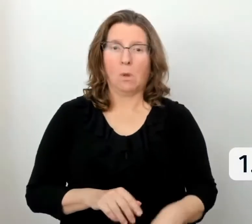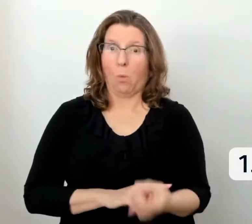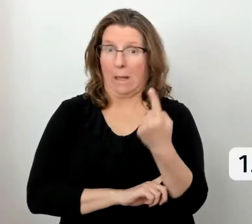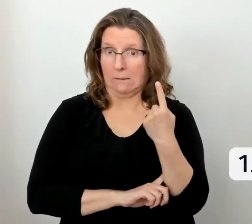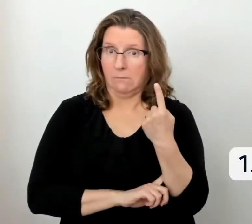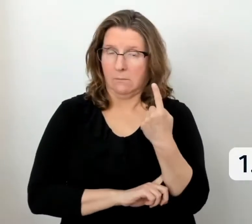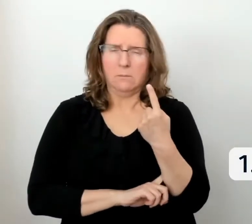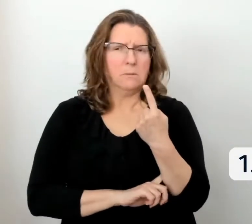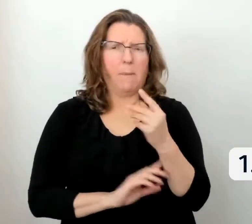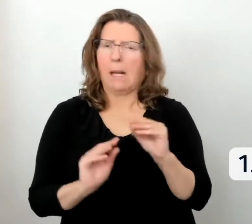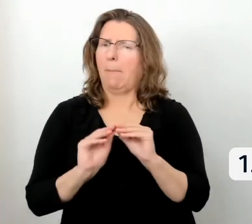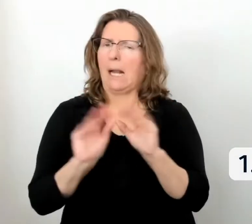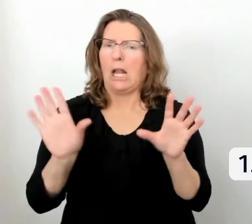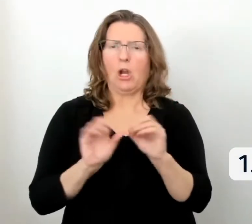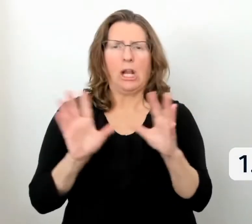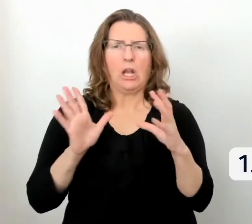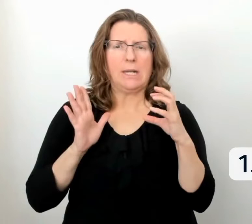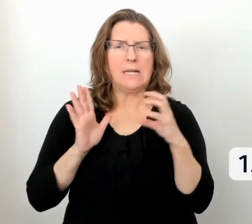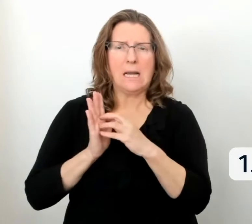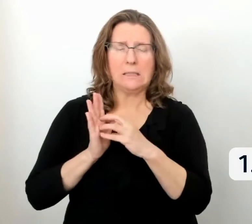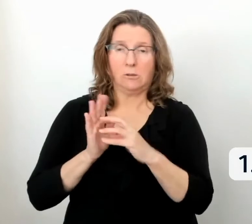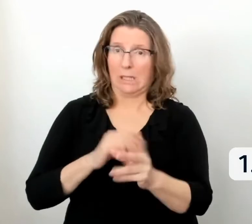Number one, the text is legible.